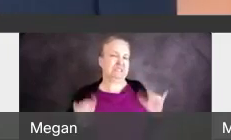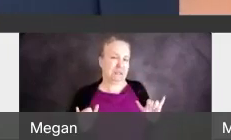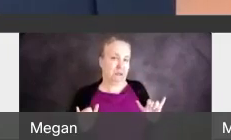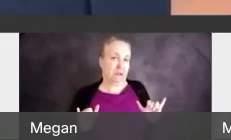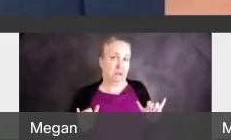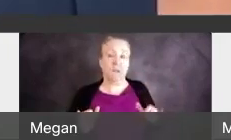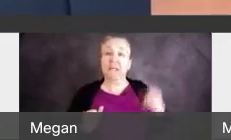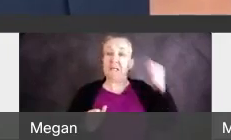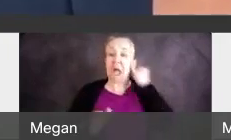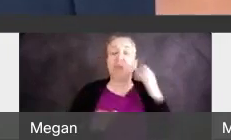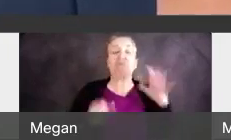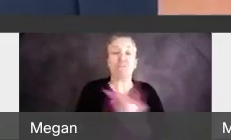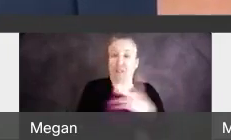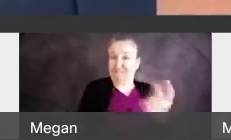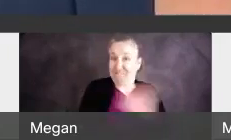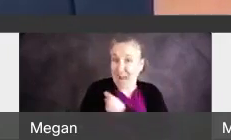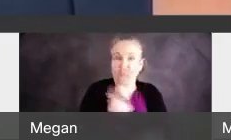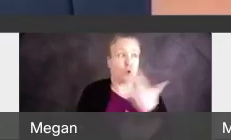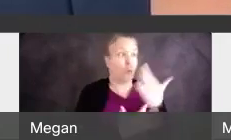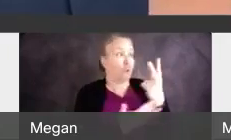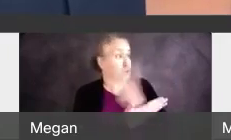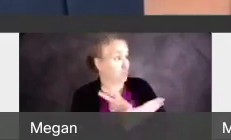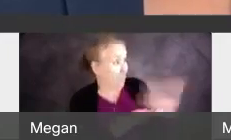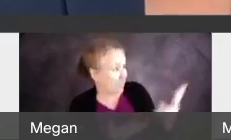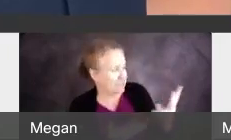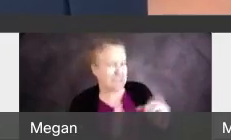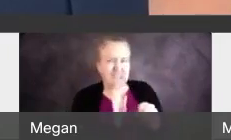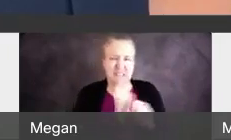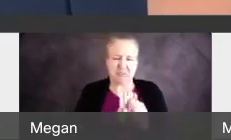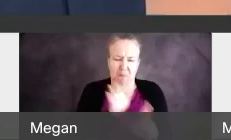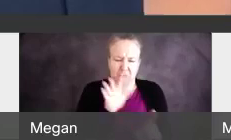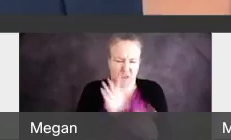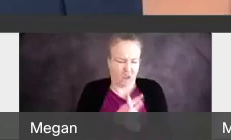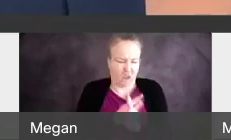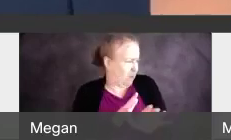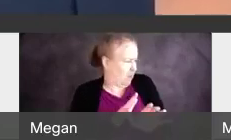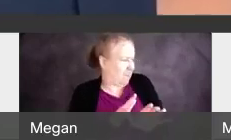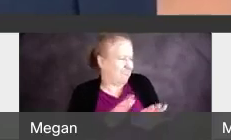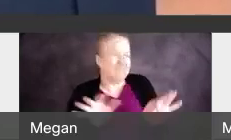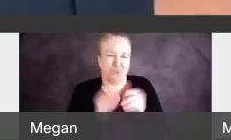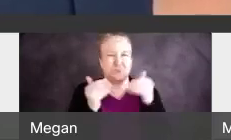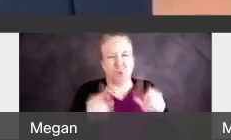been fully vaccinated, you should go ahead and get tested just to be clear about what's going on